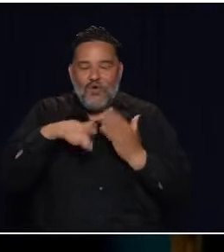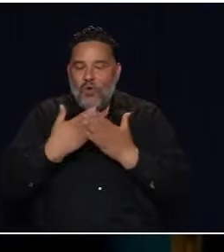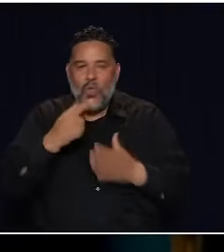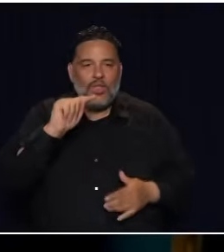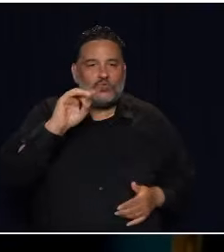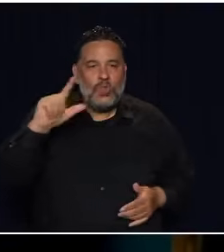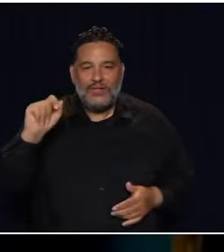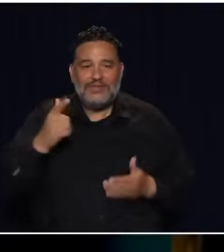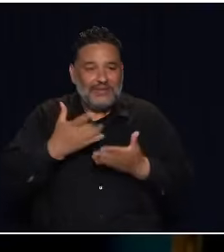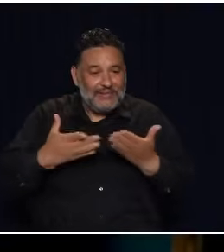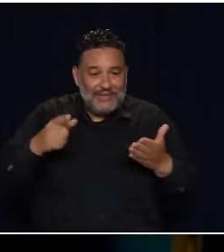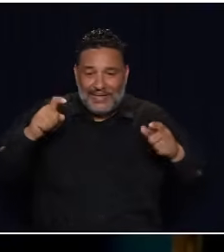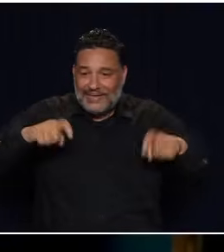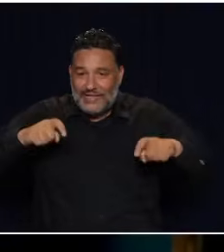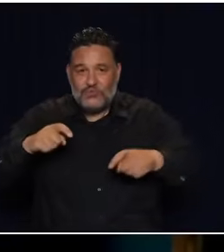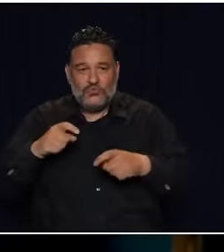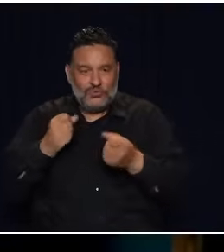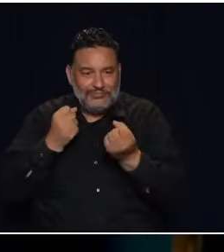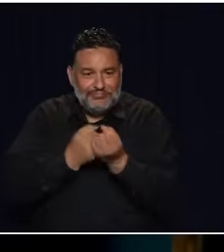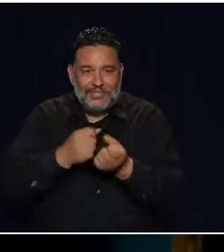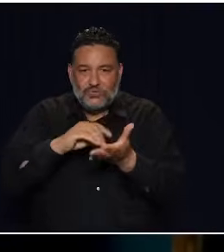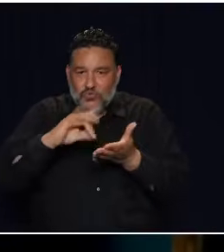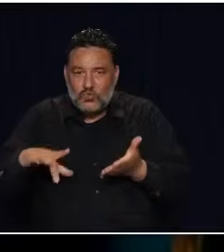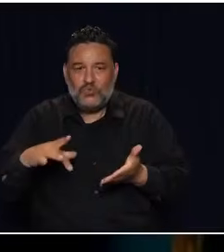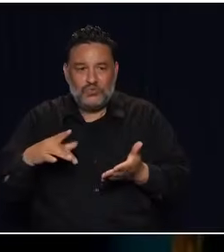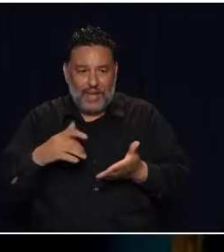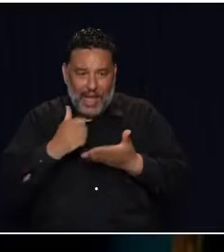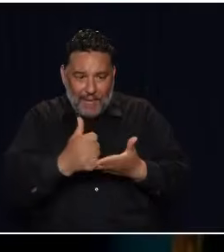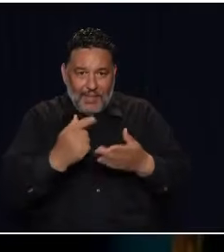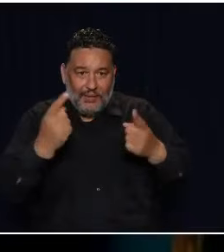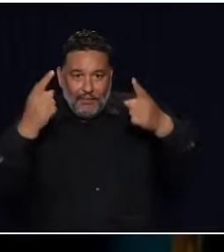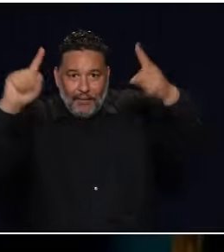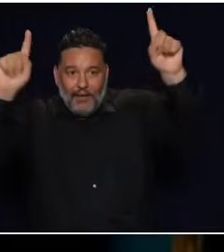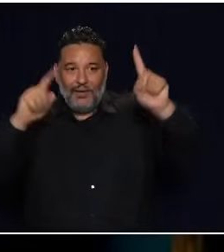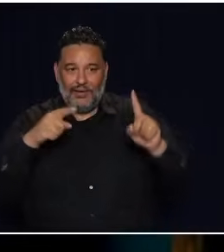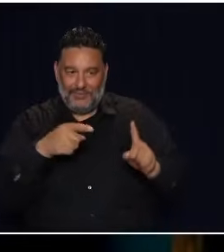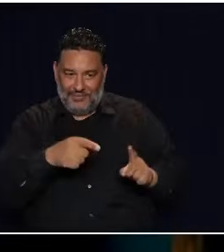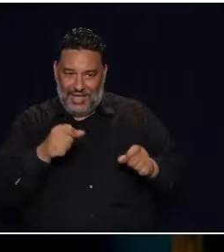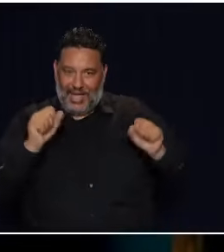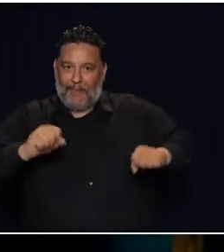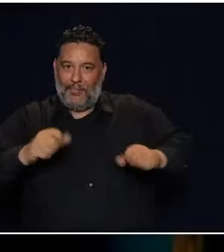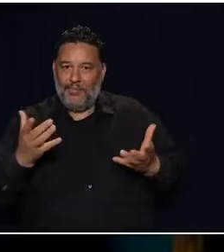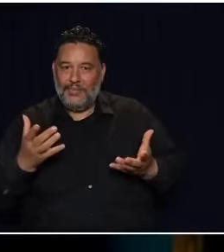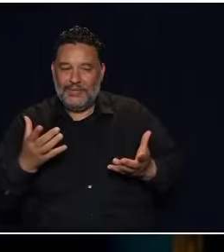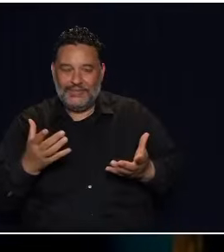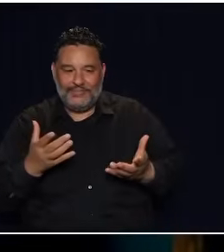DON'T HAVE ALL THE TOOLS THAT THEY NEED AND THE RESOURCES TO